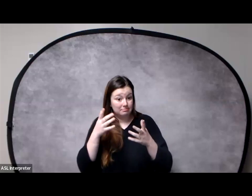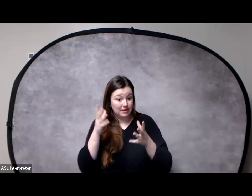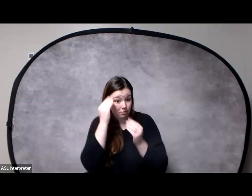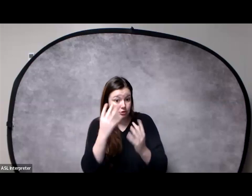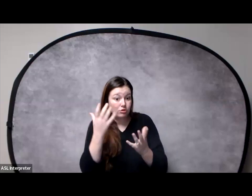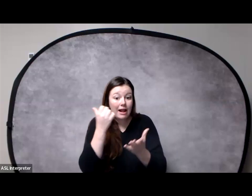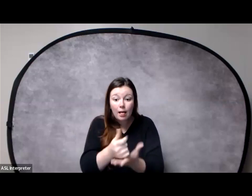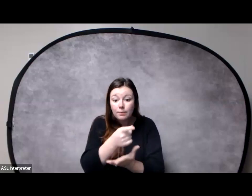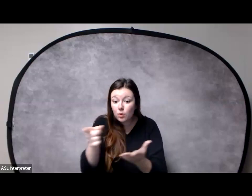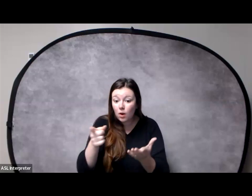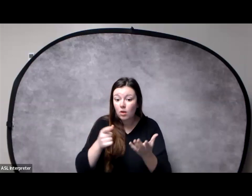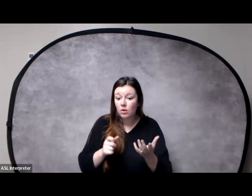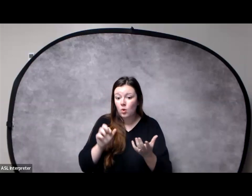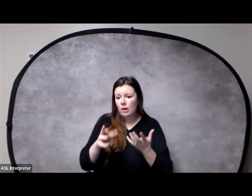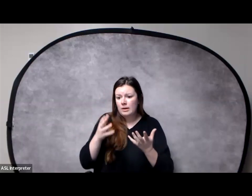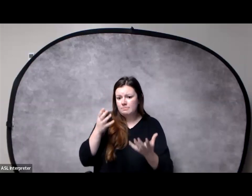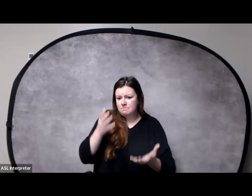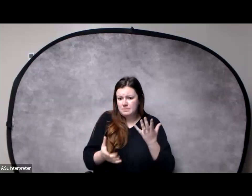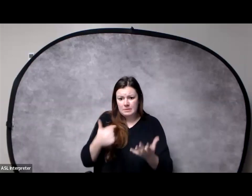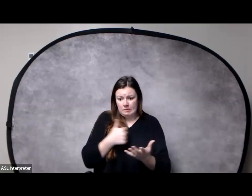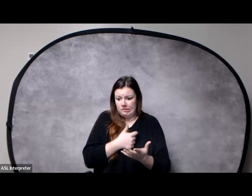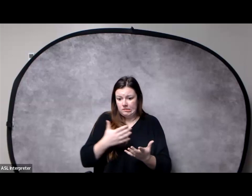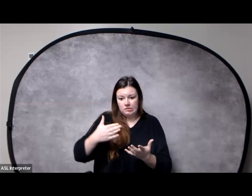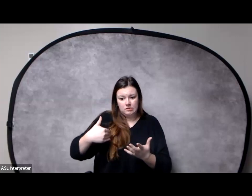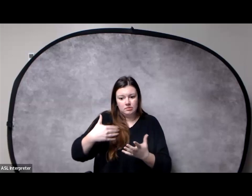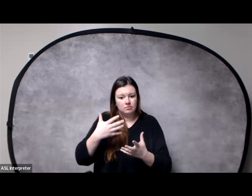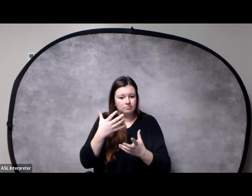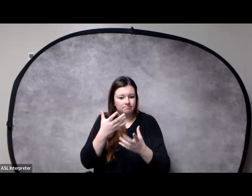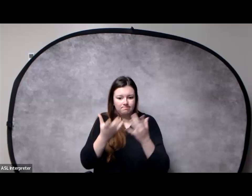we haven't struck the right balance here of interests between patients with disabilities